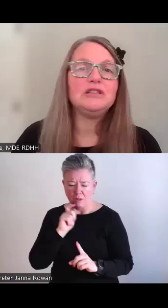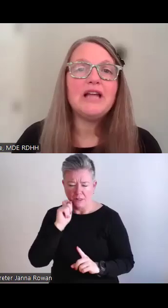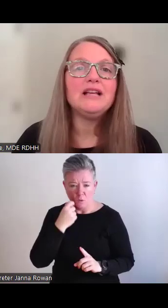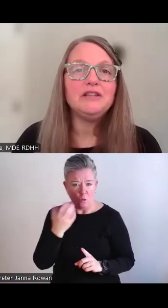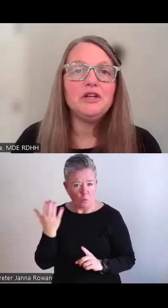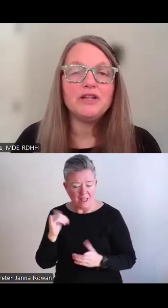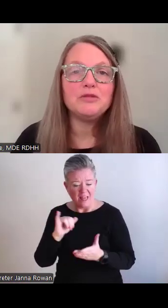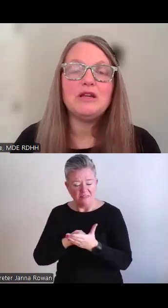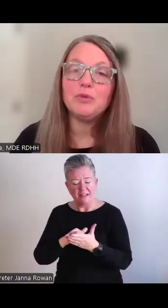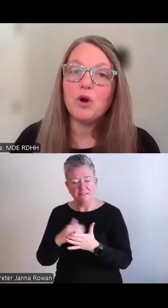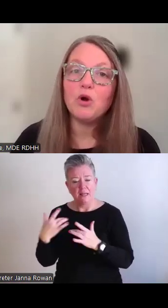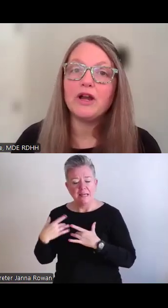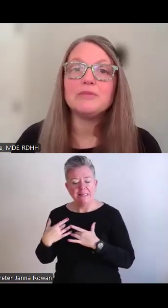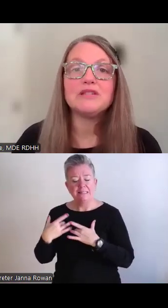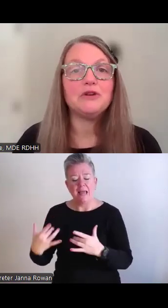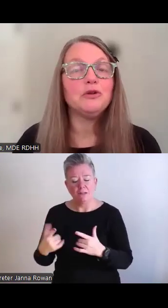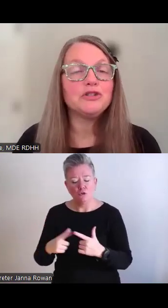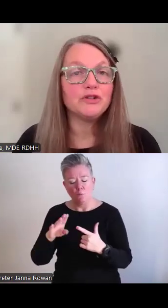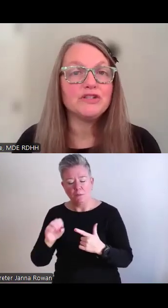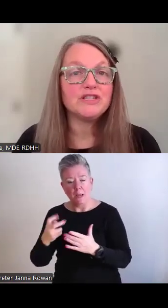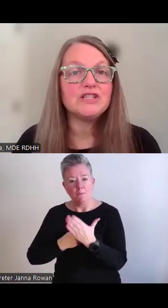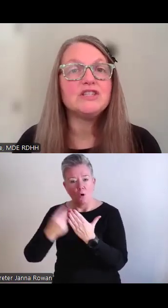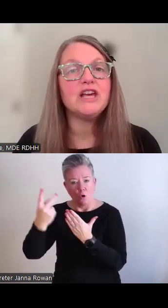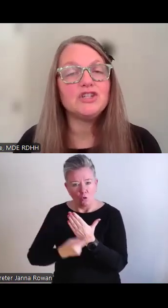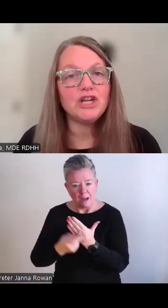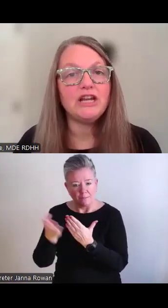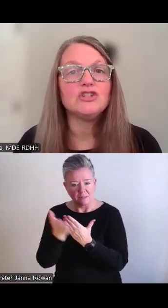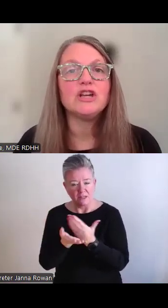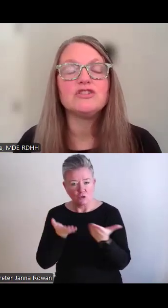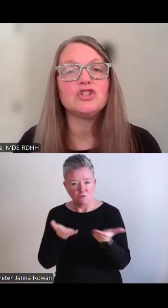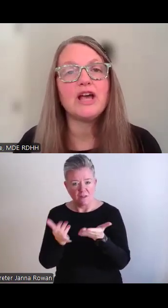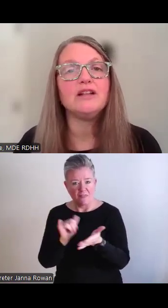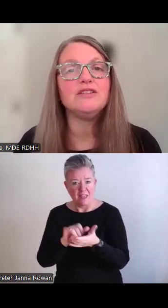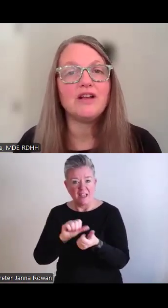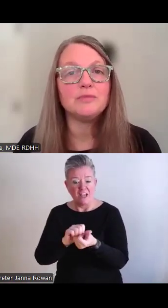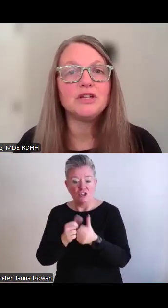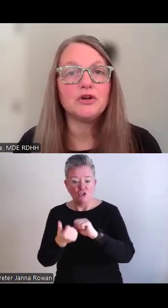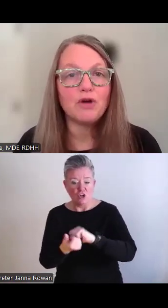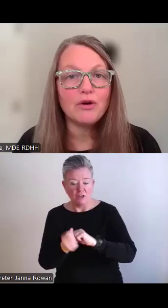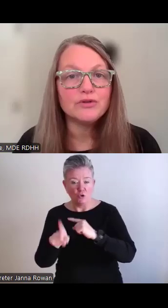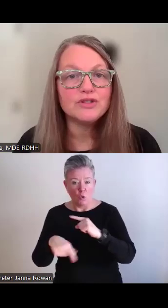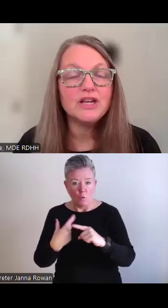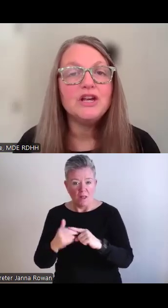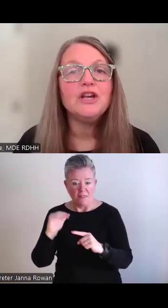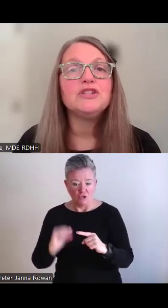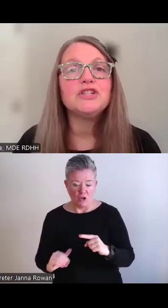are likely going to be programs and/or services that change as the child develops and grows.